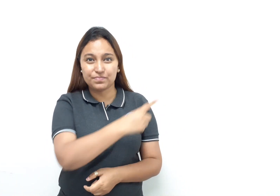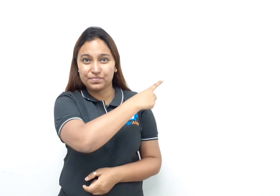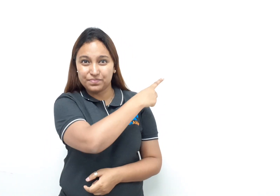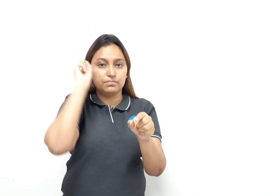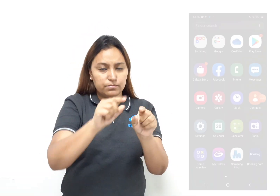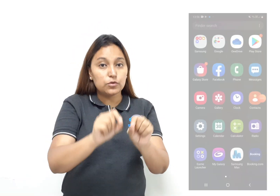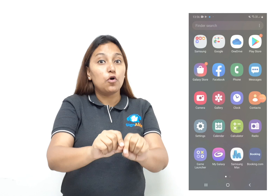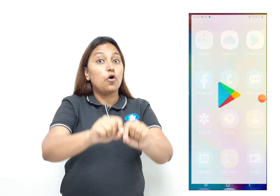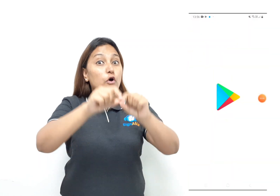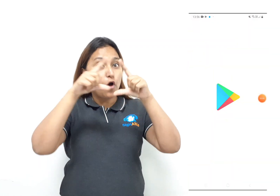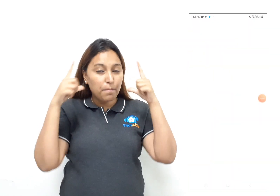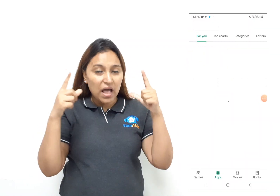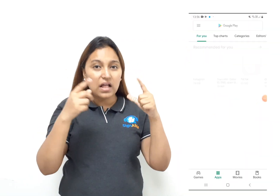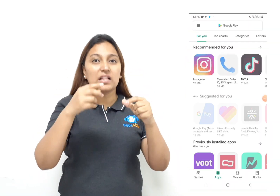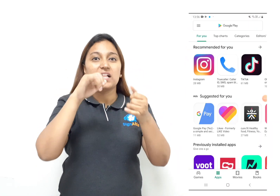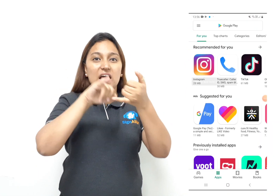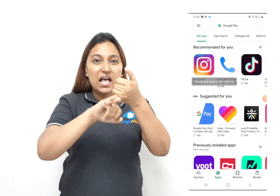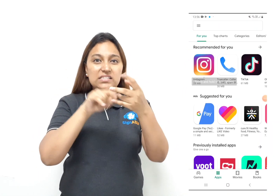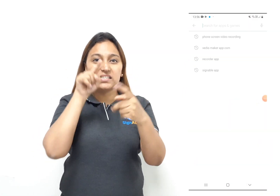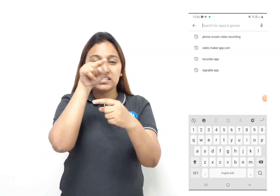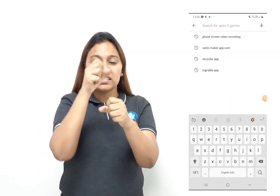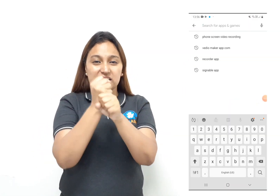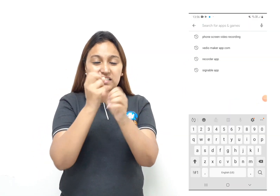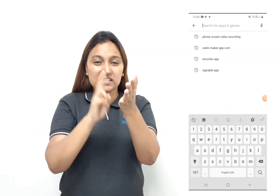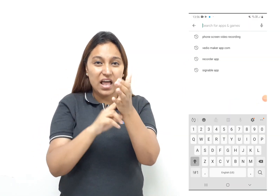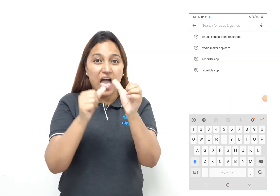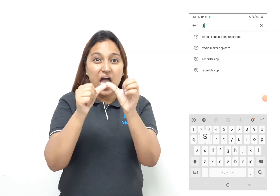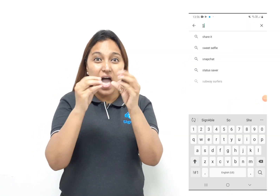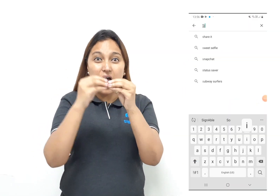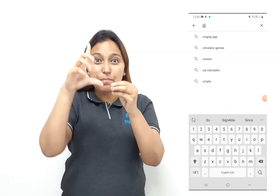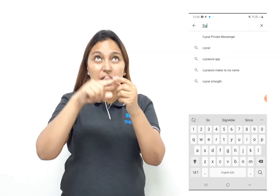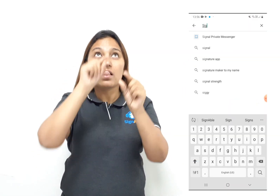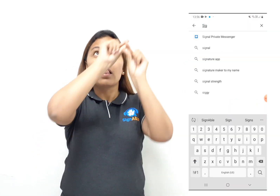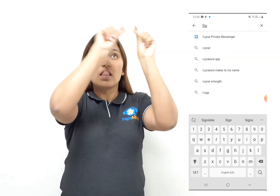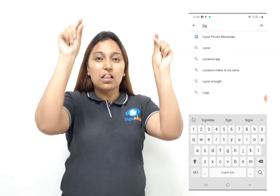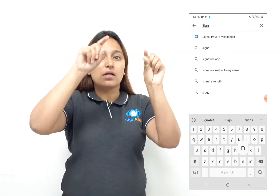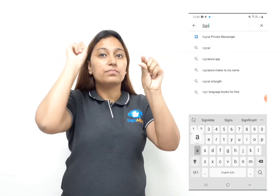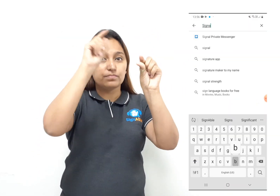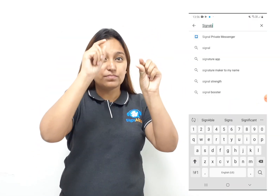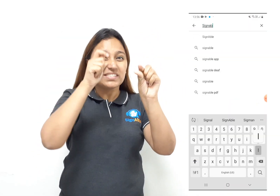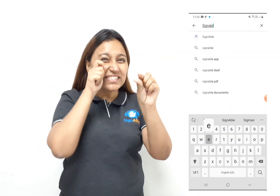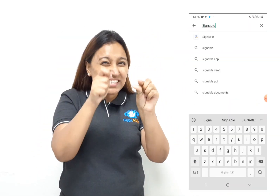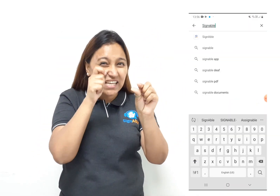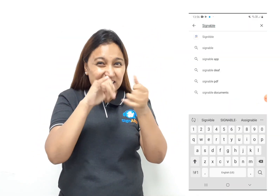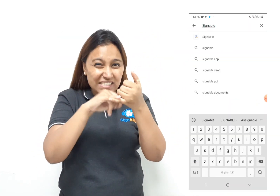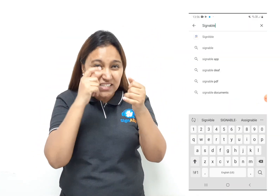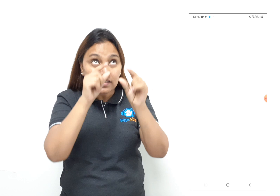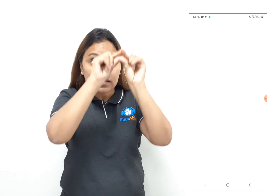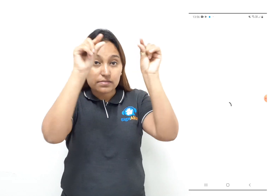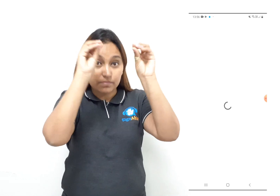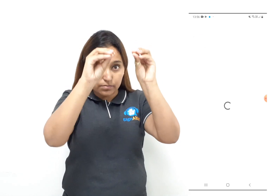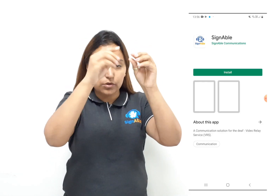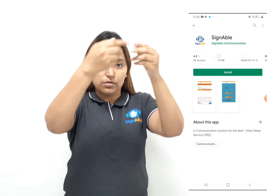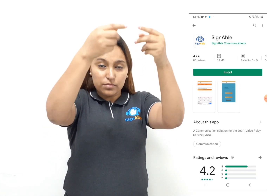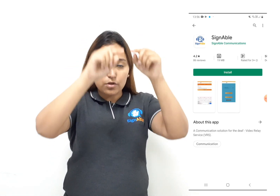Open the Google Play Store app and type SignAble into the search bar.